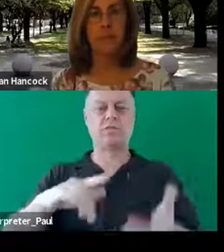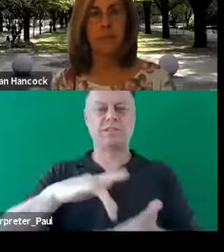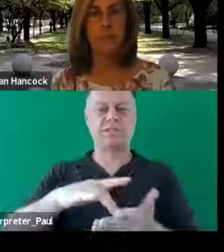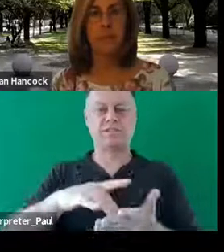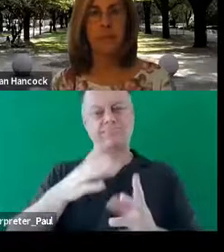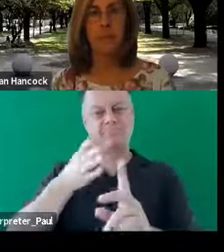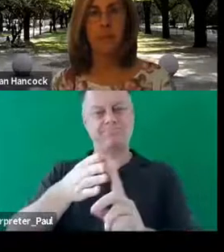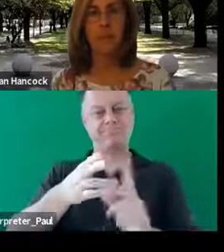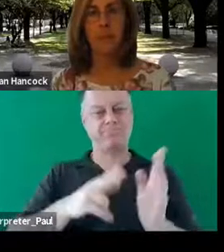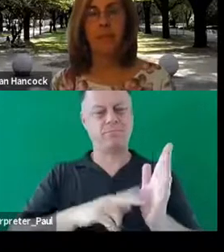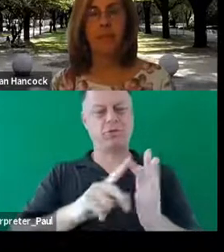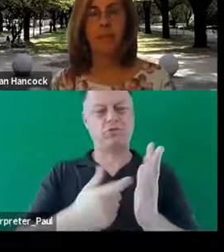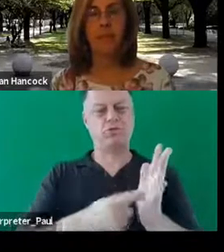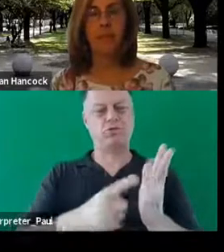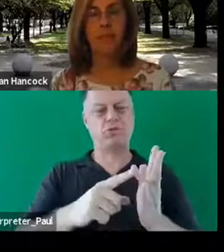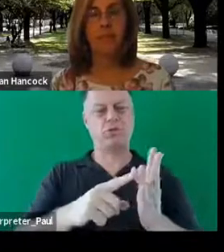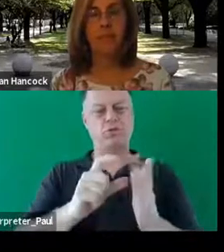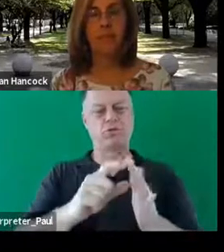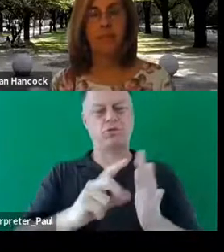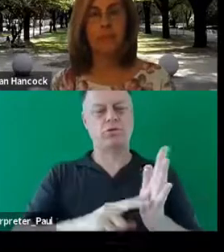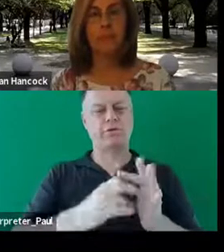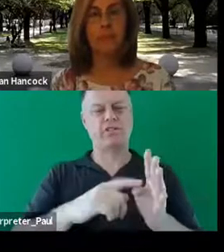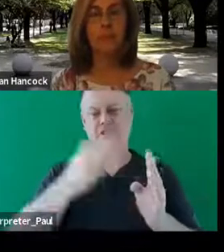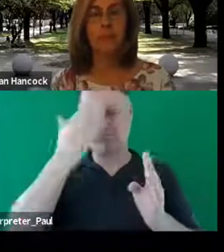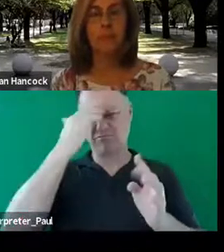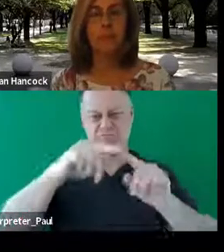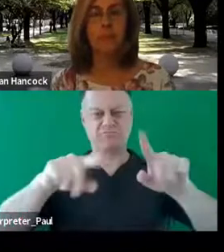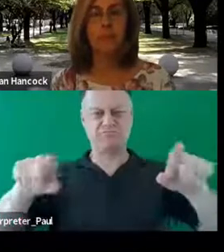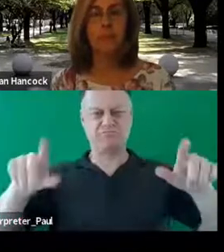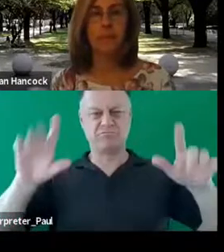really, kind of, packaged – you know, we packaged it in with our whole, kind of, research ethos. So